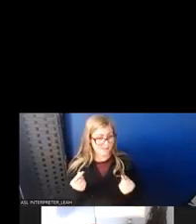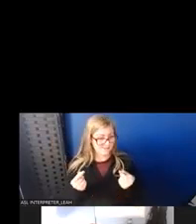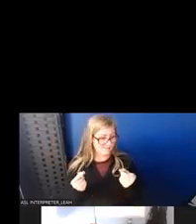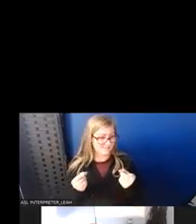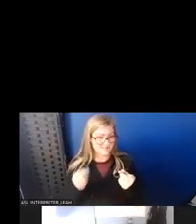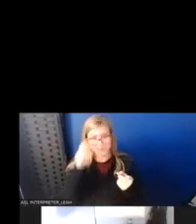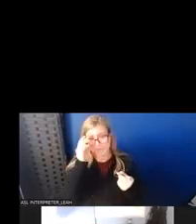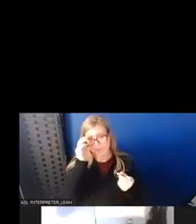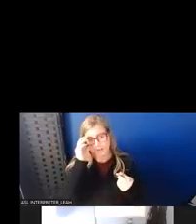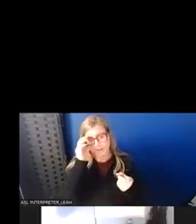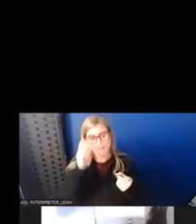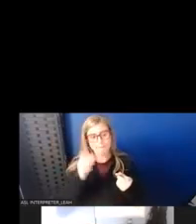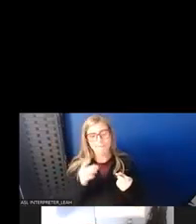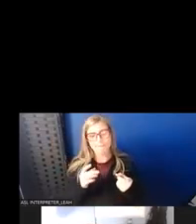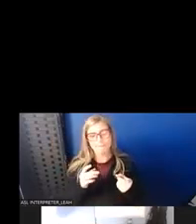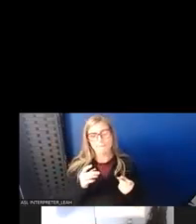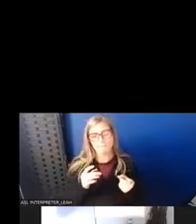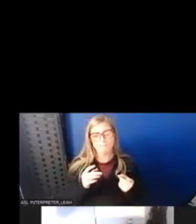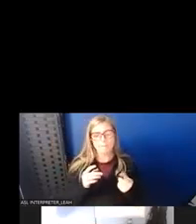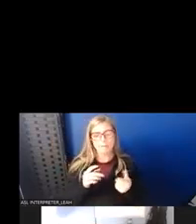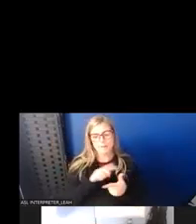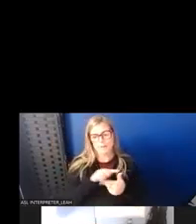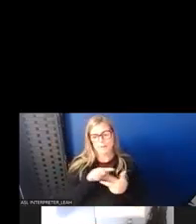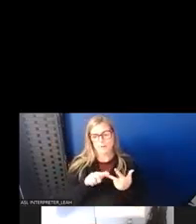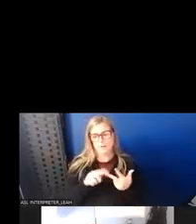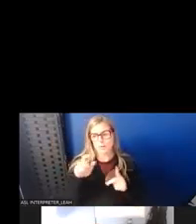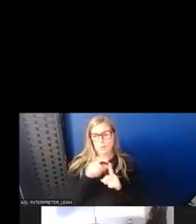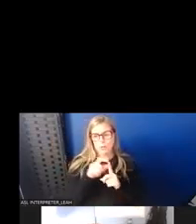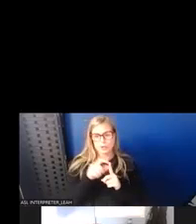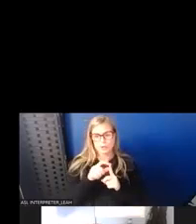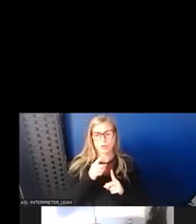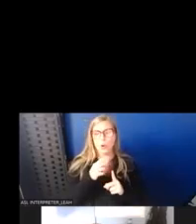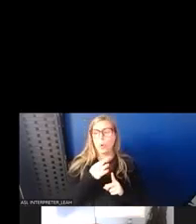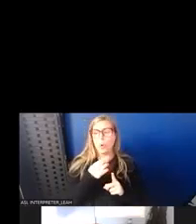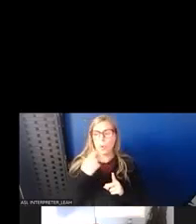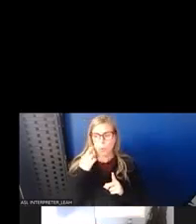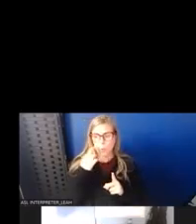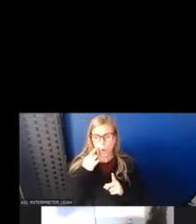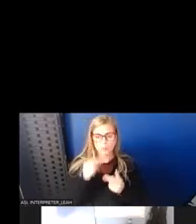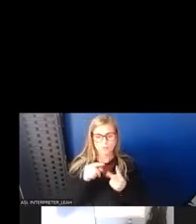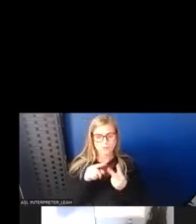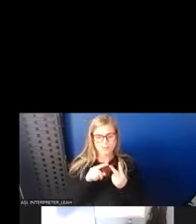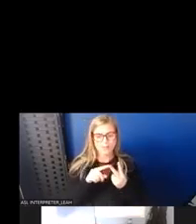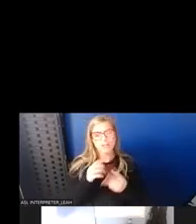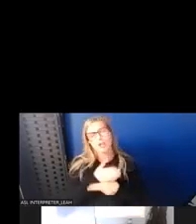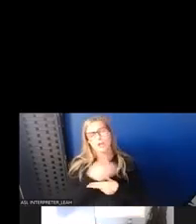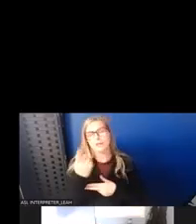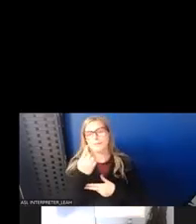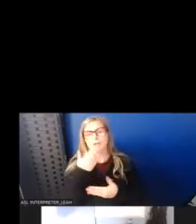Rosebud Thorn where we used the Rose as sharing something good that happened that week.